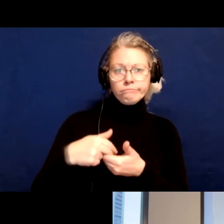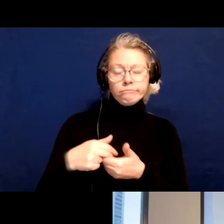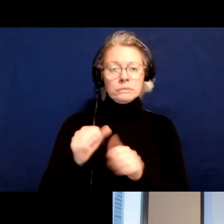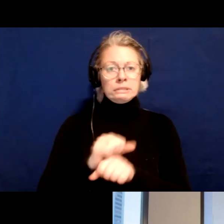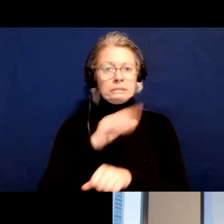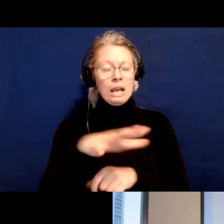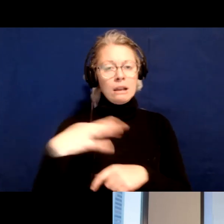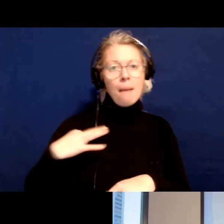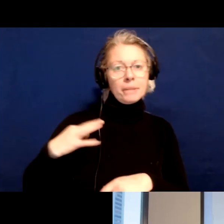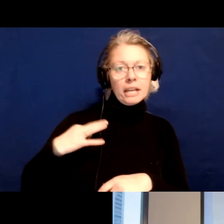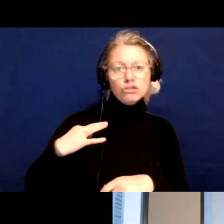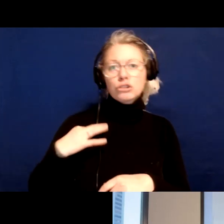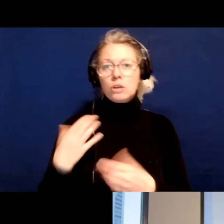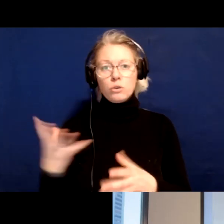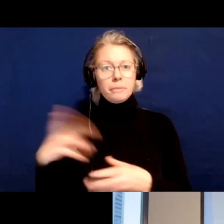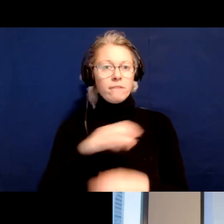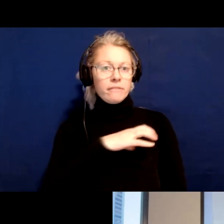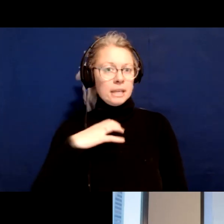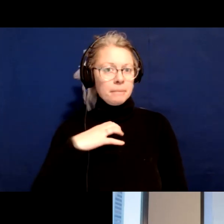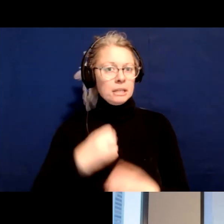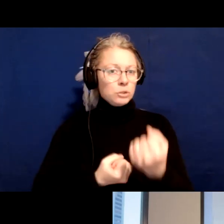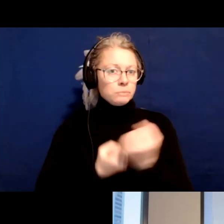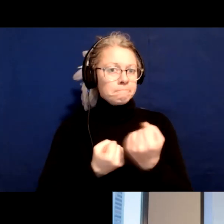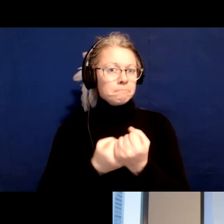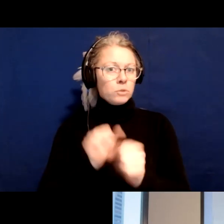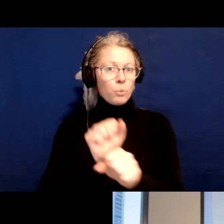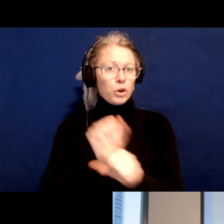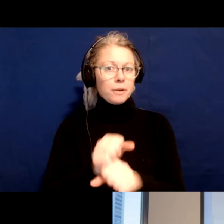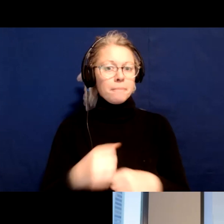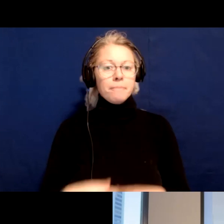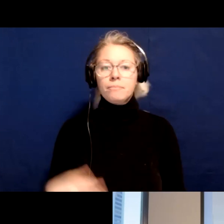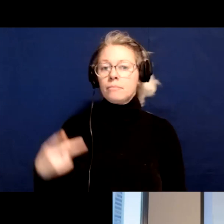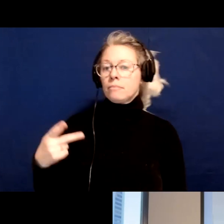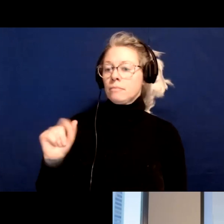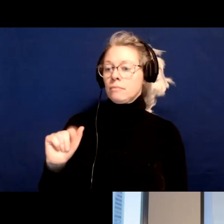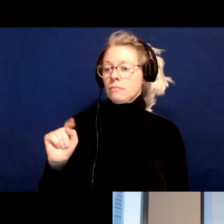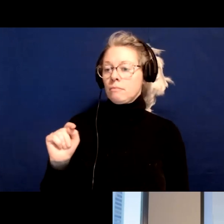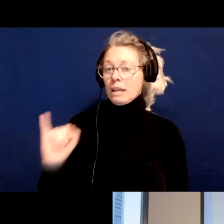Patti Pon: Thanks. Thank you for the questions and I see them there. The World Petroleum